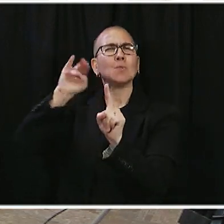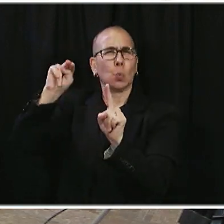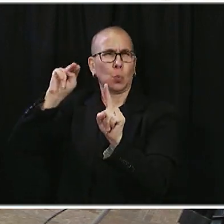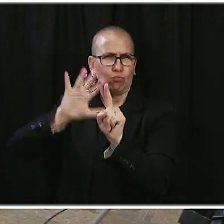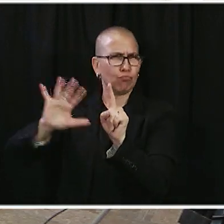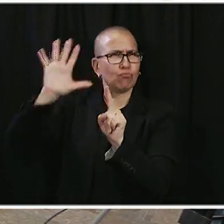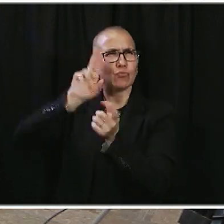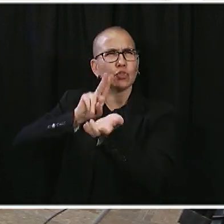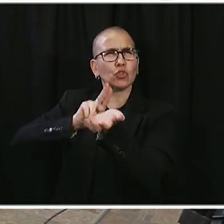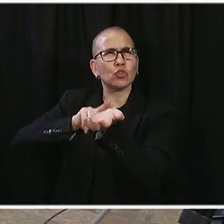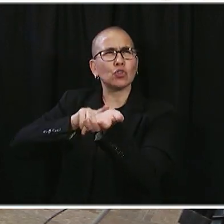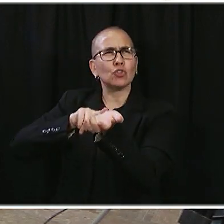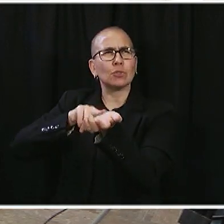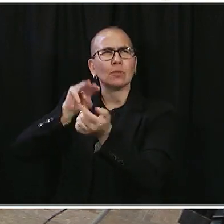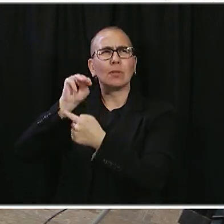AGGRESSIVE. [ Reporter off mic ]